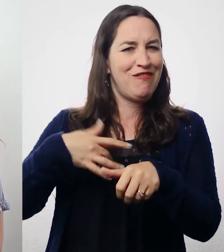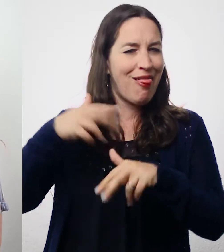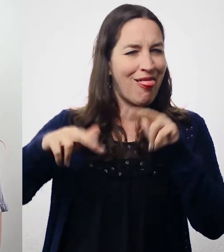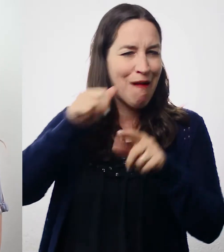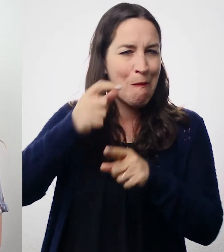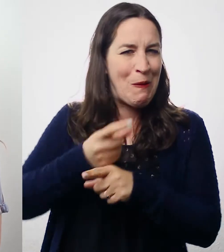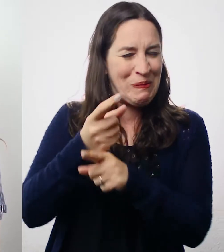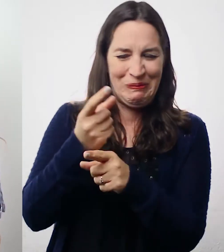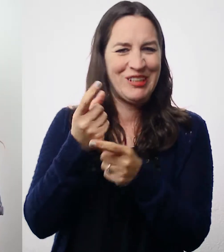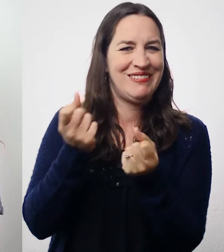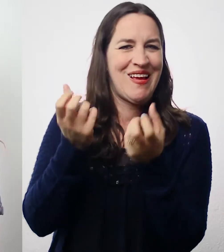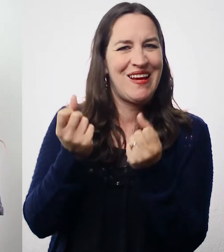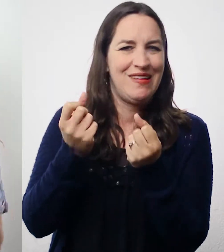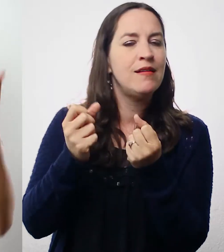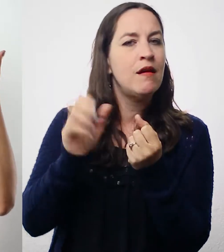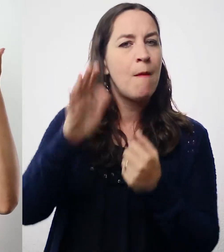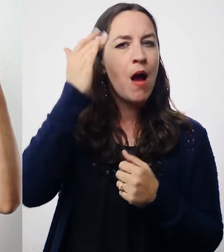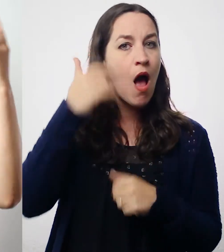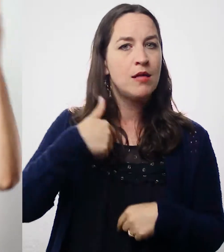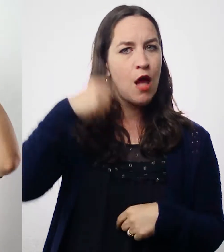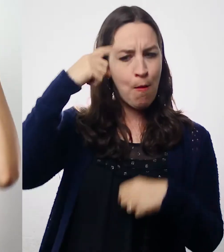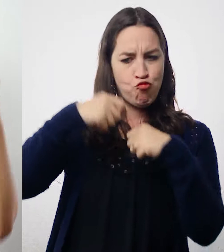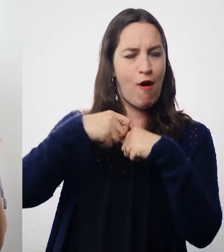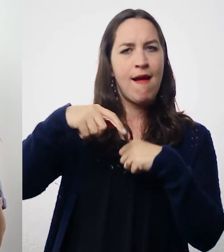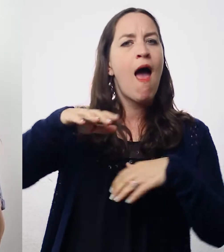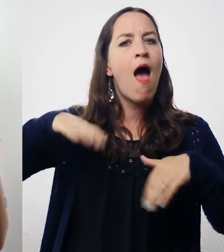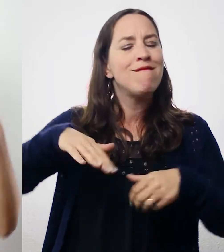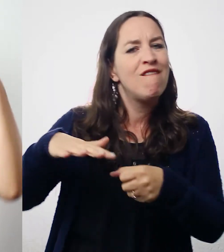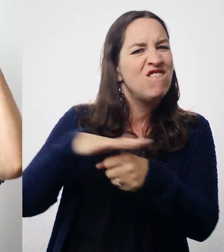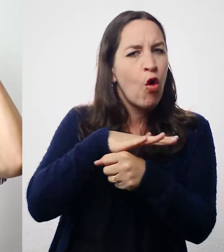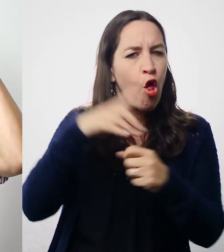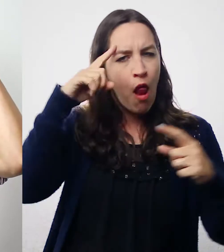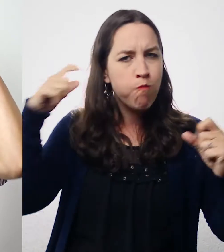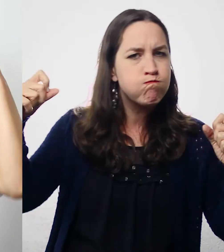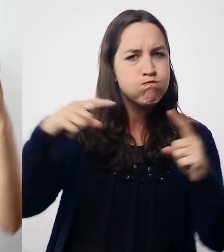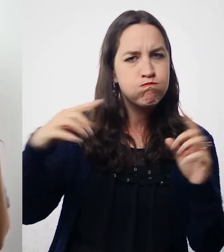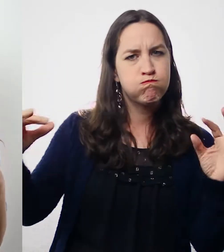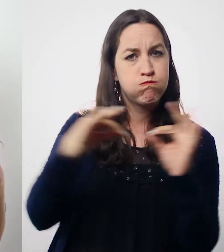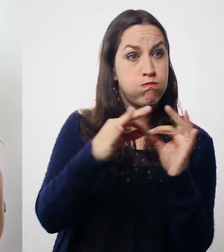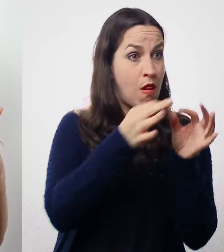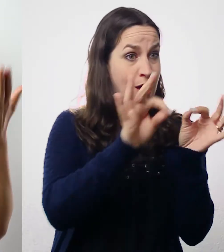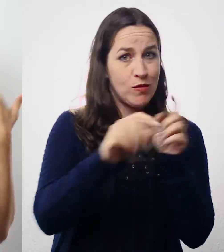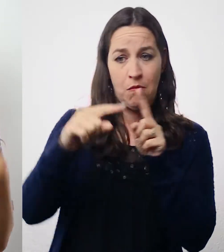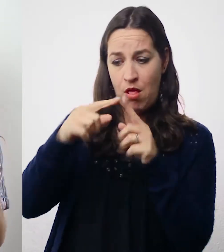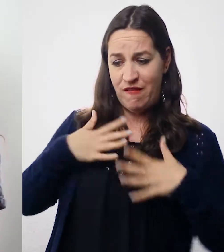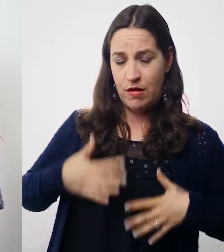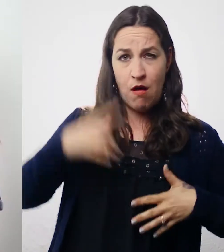And that's because my brain was not making those connections from the language receptors to the physicality of the